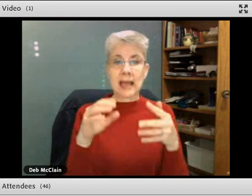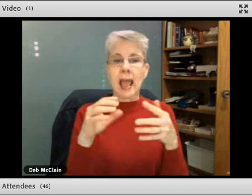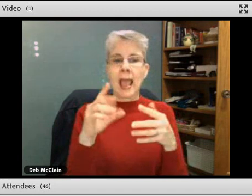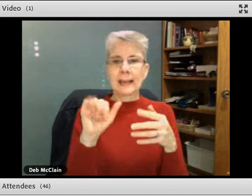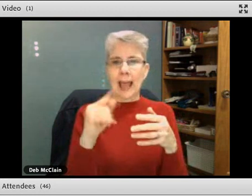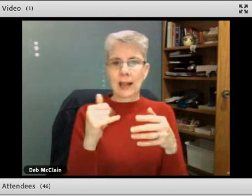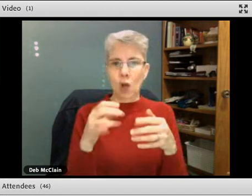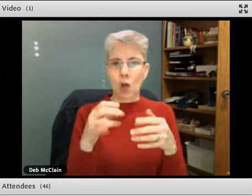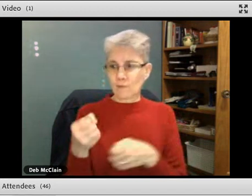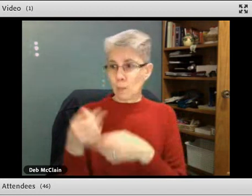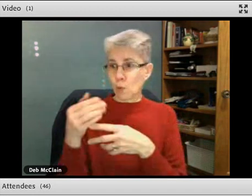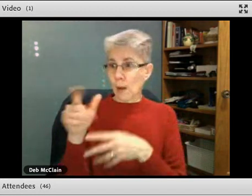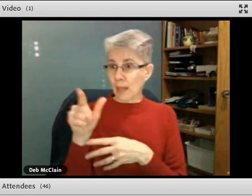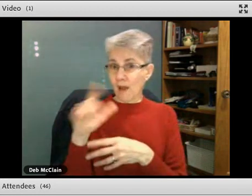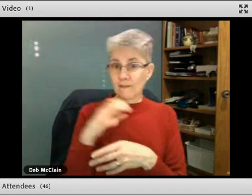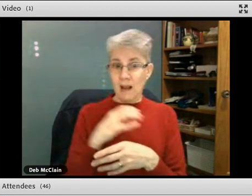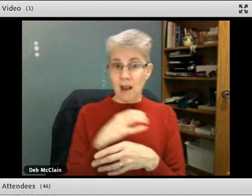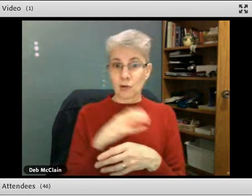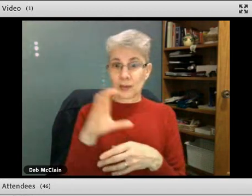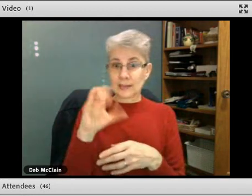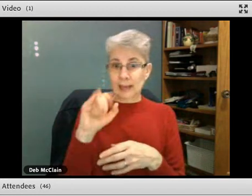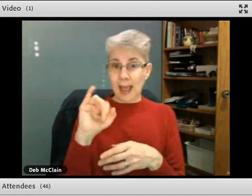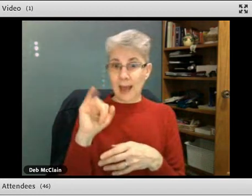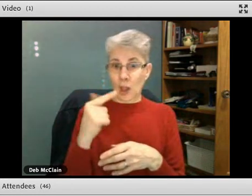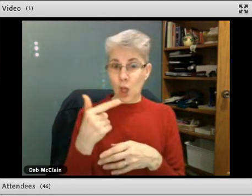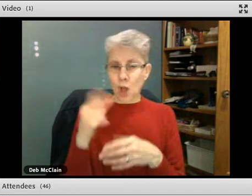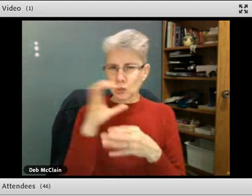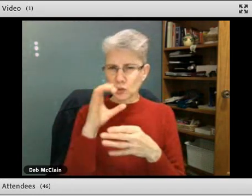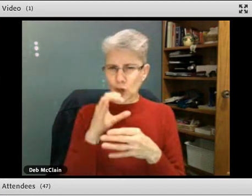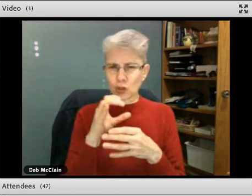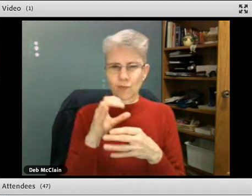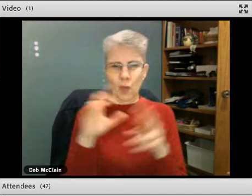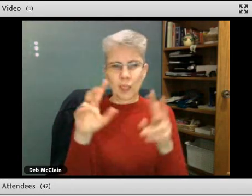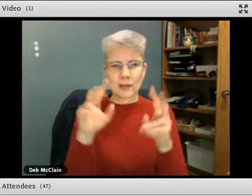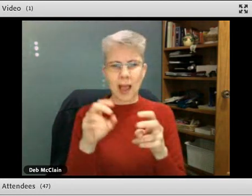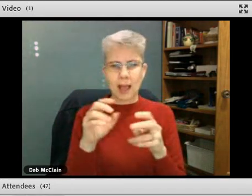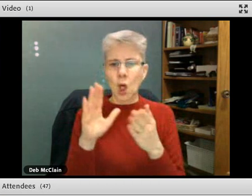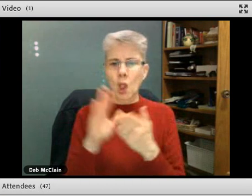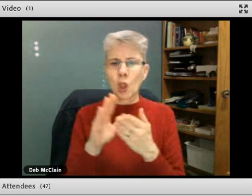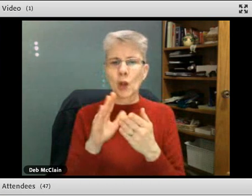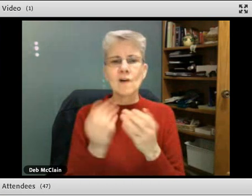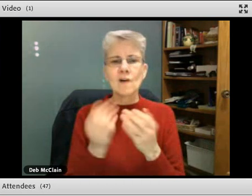and you search for the title "Little Fires Everywhere," you'll get a page that has tabs.